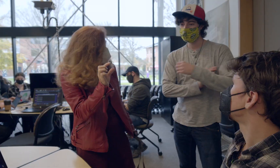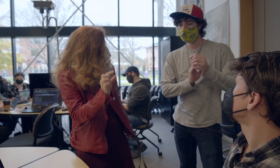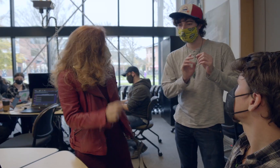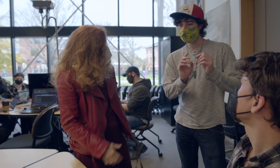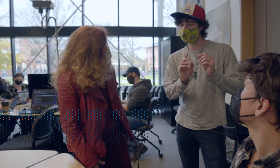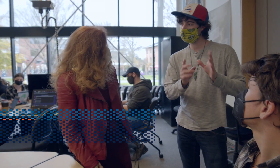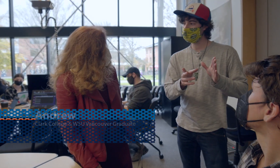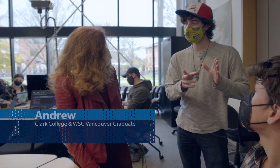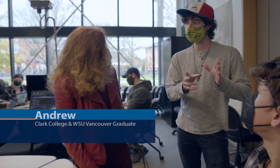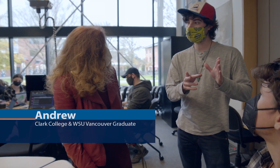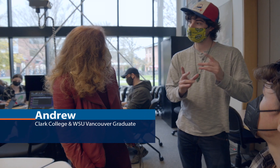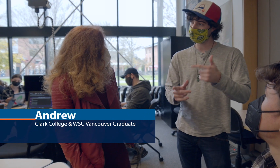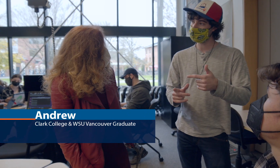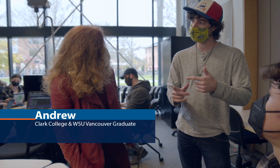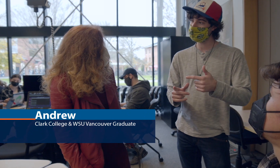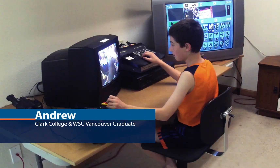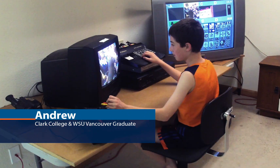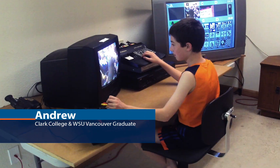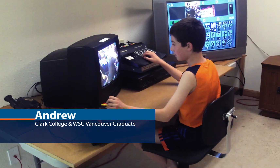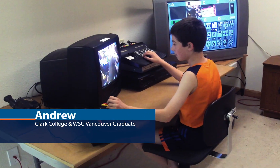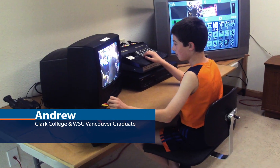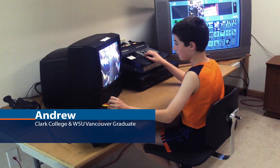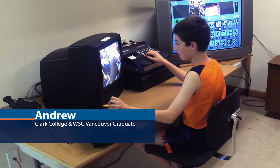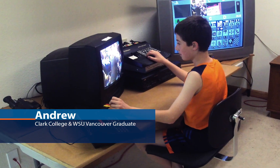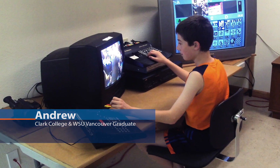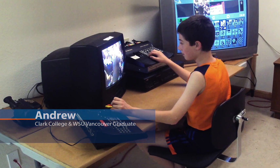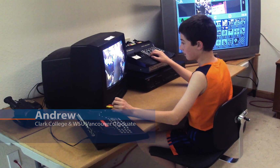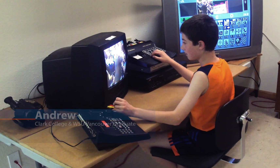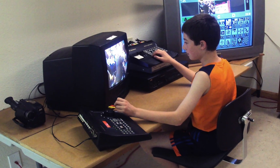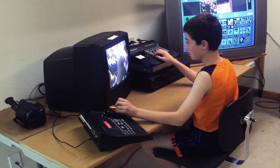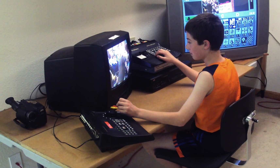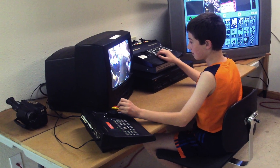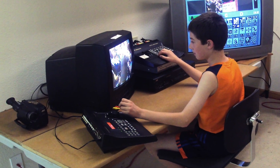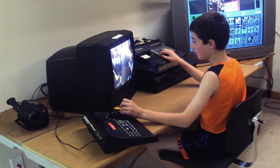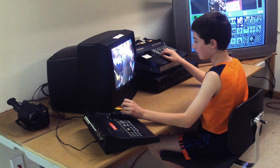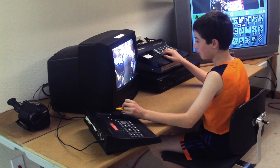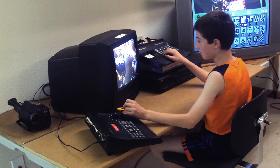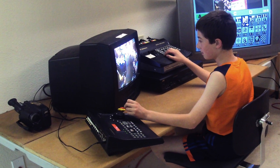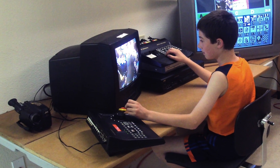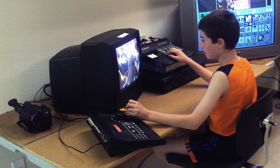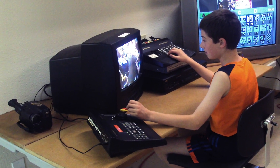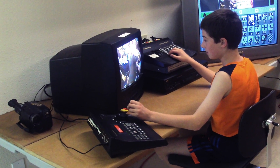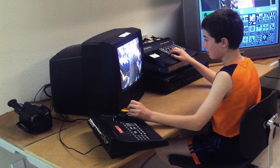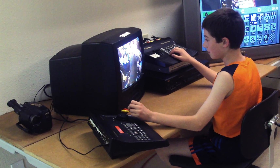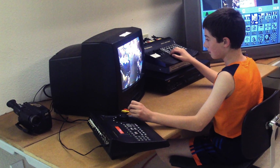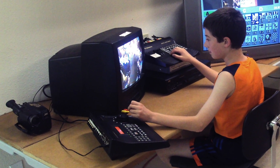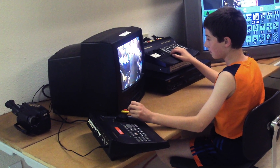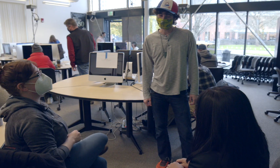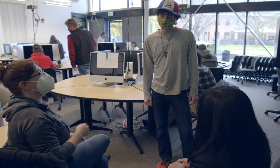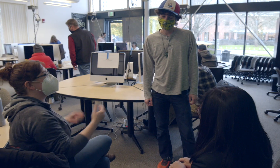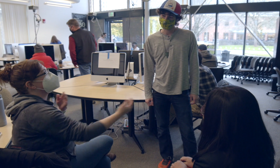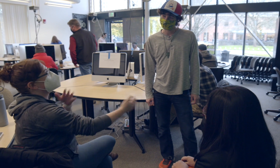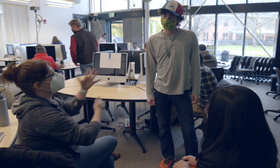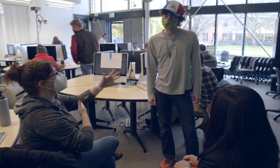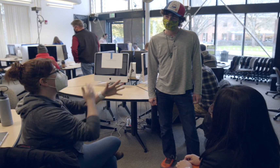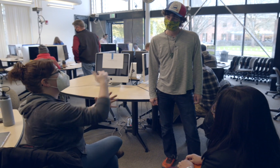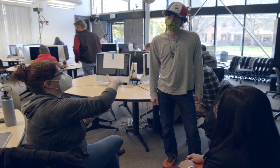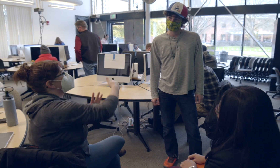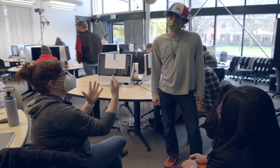just like it did for Andrew At age 8, Andrew designed his first video game using Microsoft PowerPoint and by high school he knew